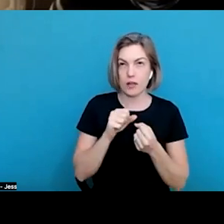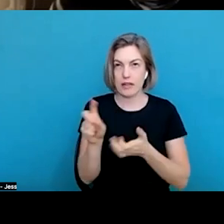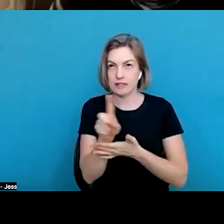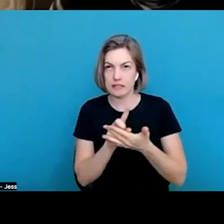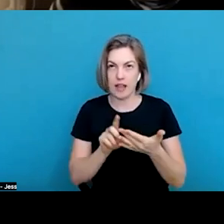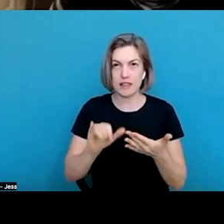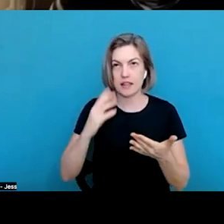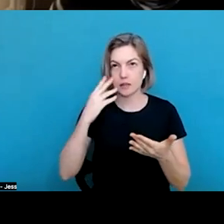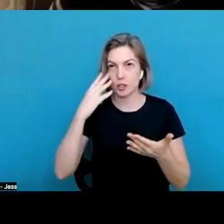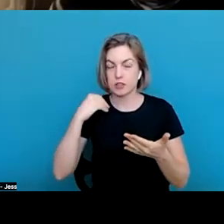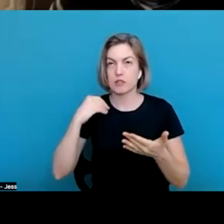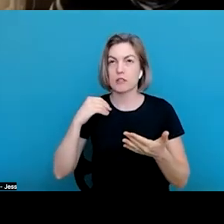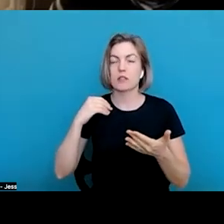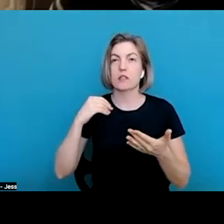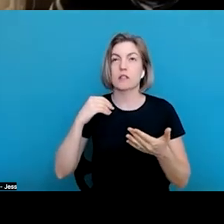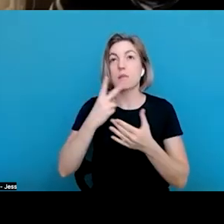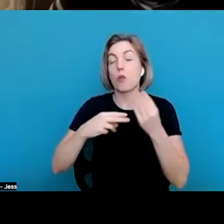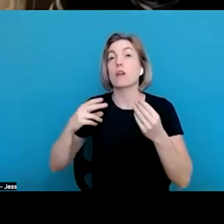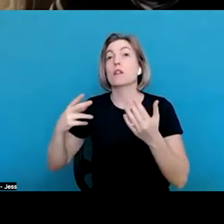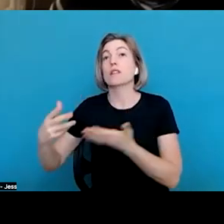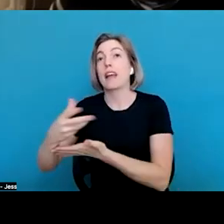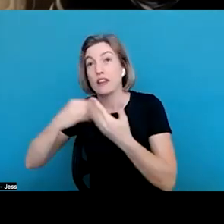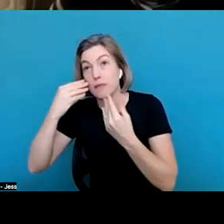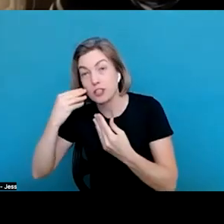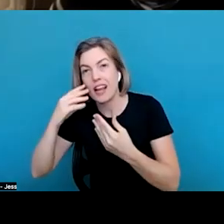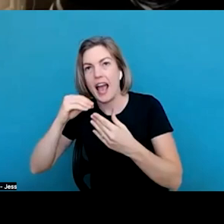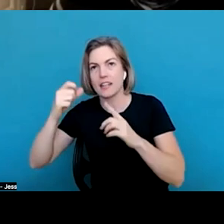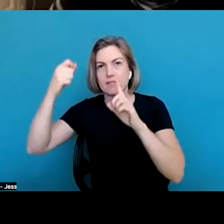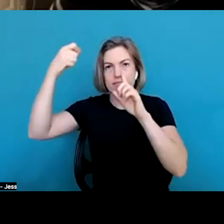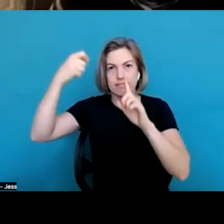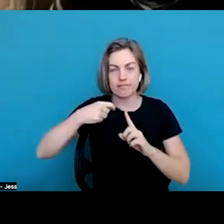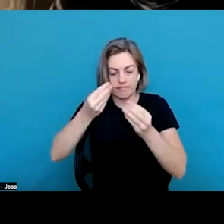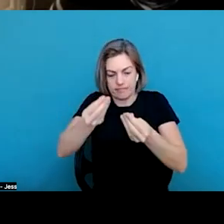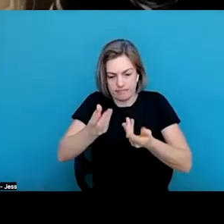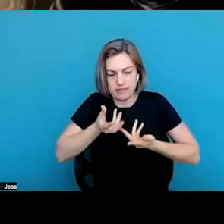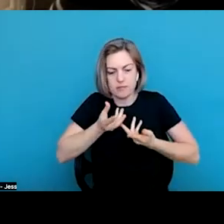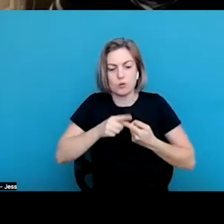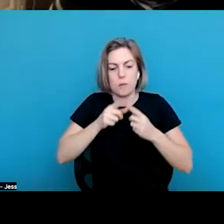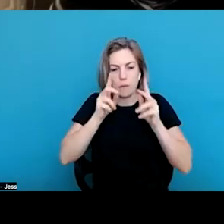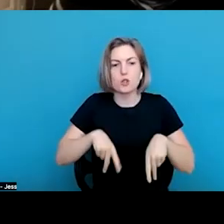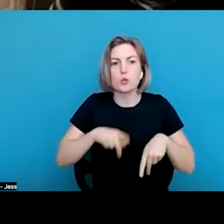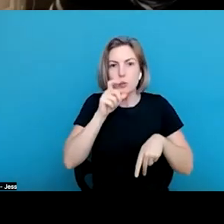The ways to gather information and the ways to cue it to people that need it. I'm really excited to see those grow over time.